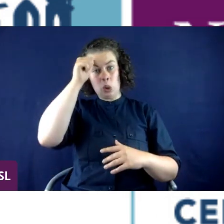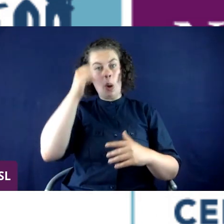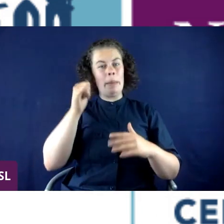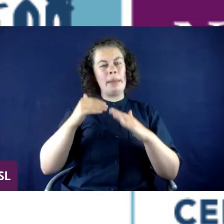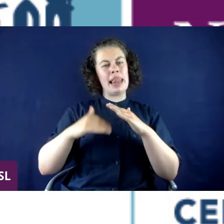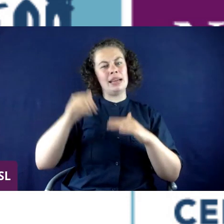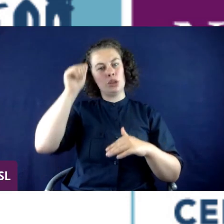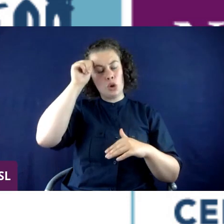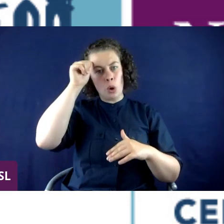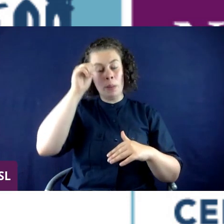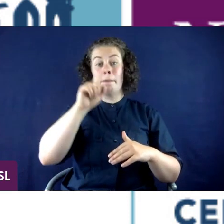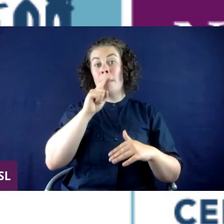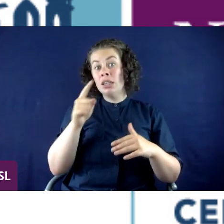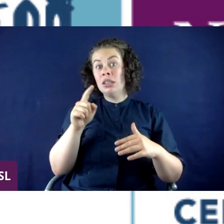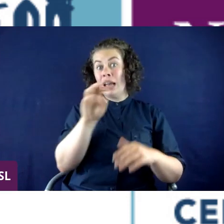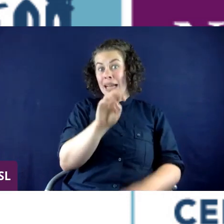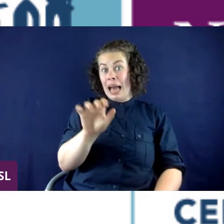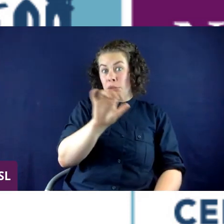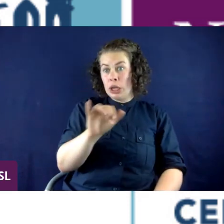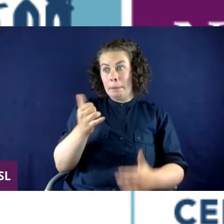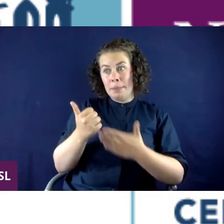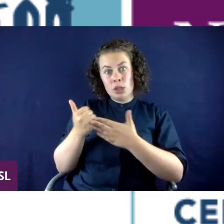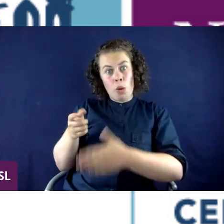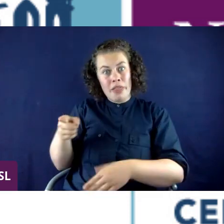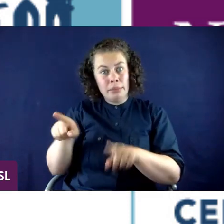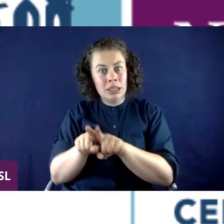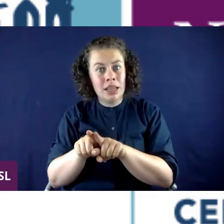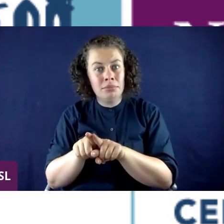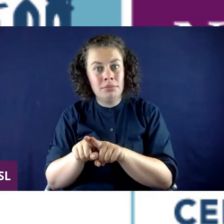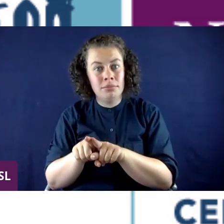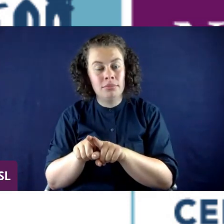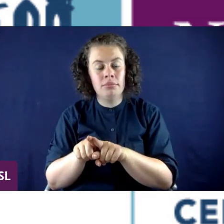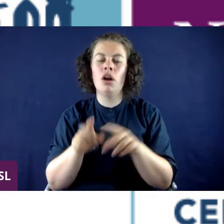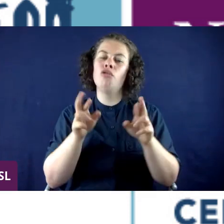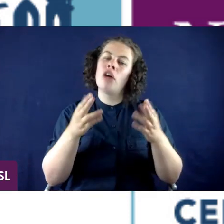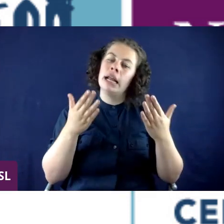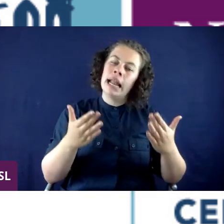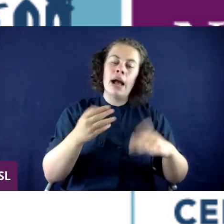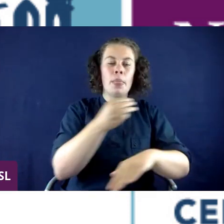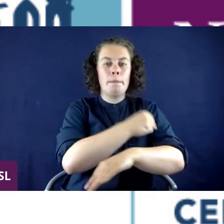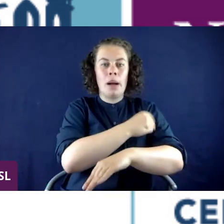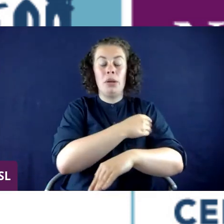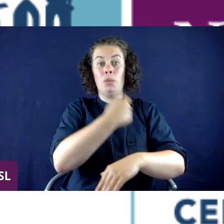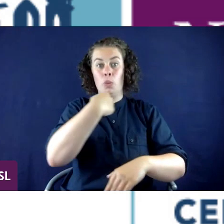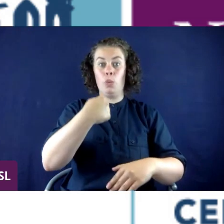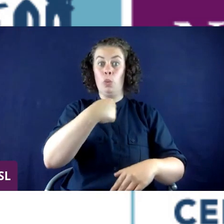We are so global in a way of living, but if we have to bring closed captioning in, the